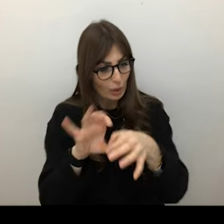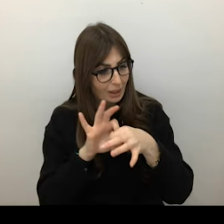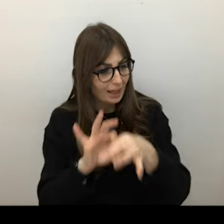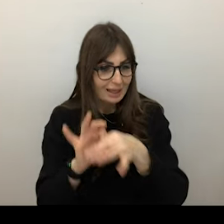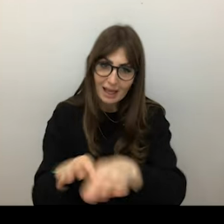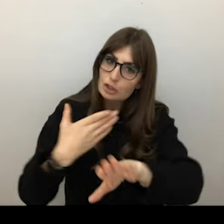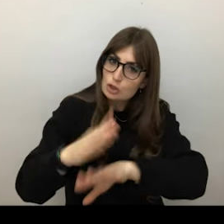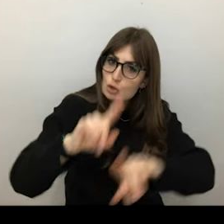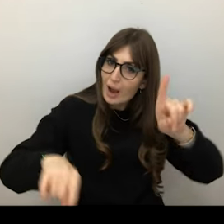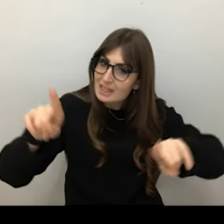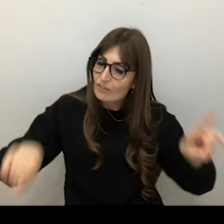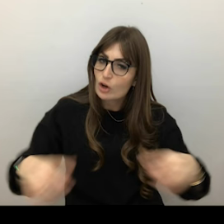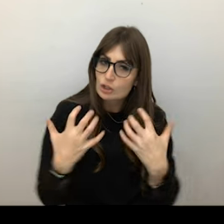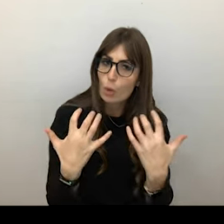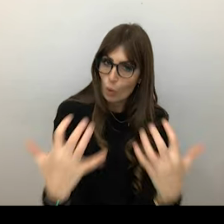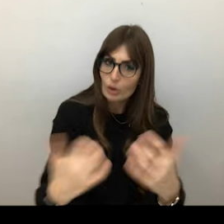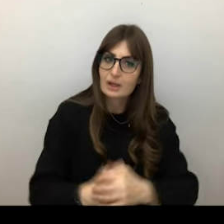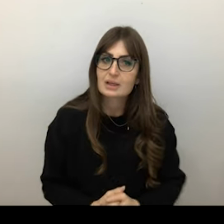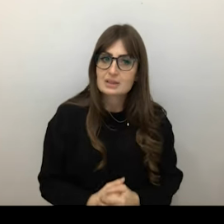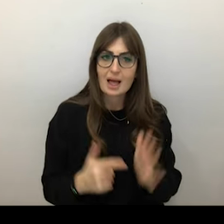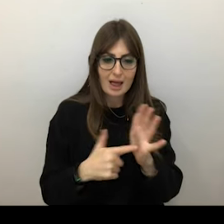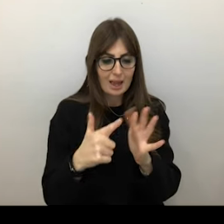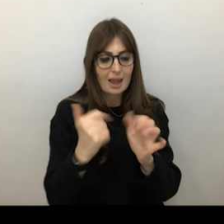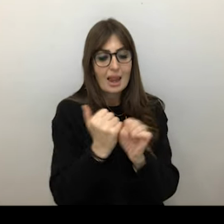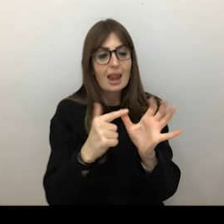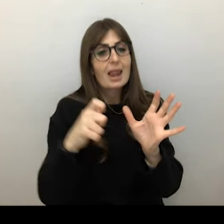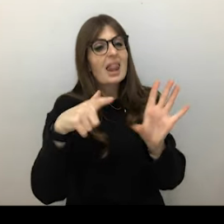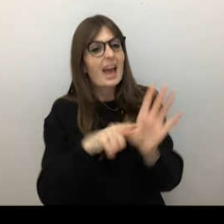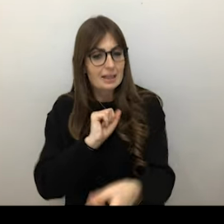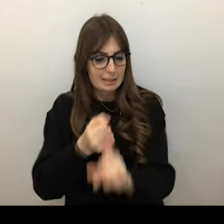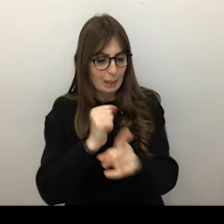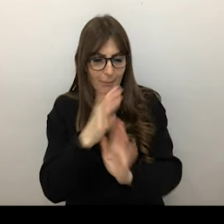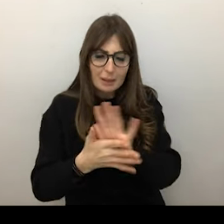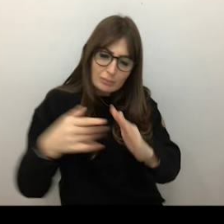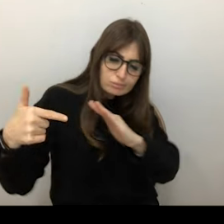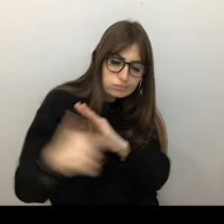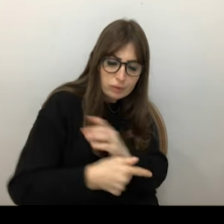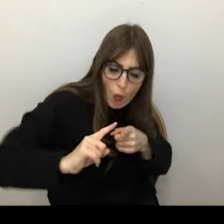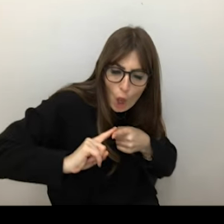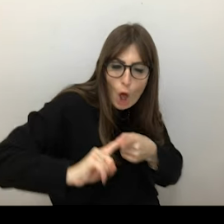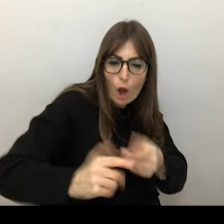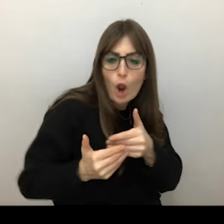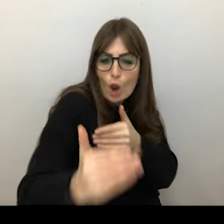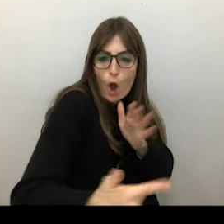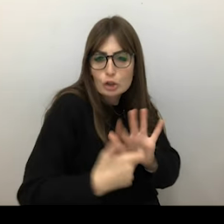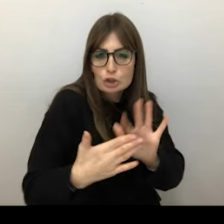new and diverse audiences. And legacy impact, and that's really about that deep, lasting audience benefit.